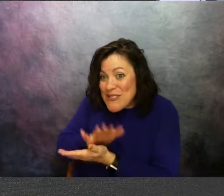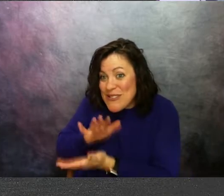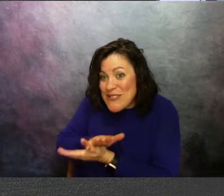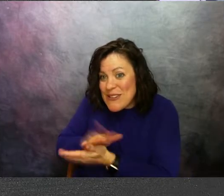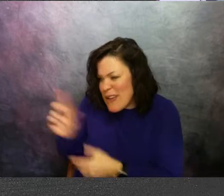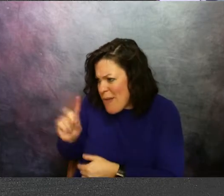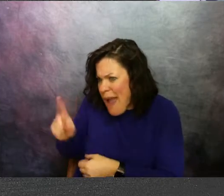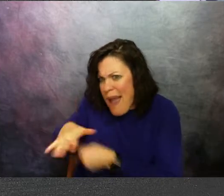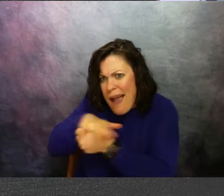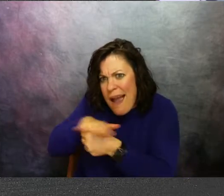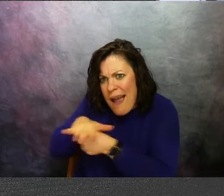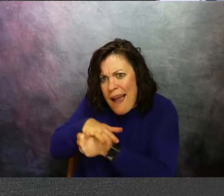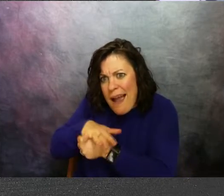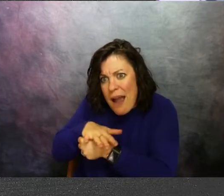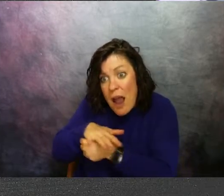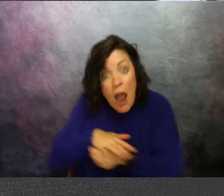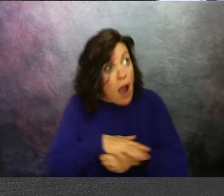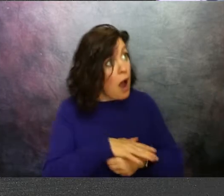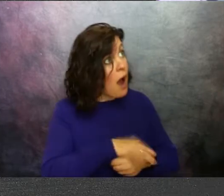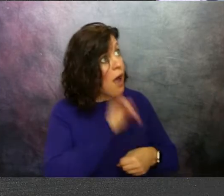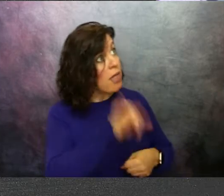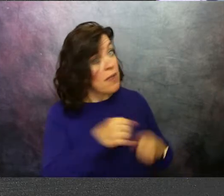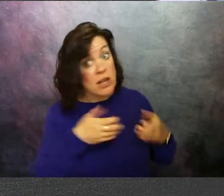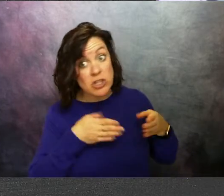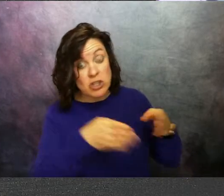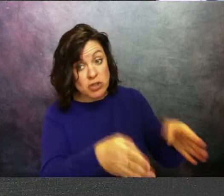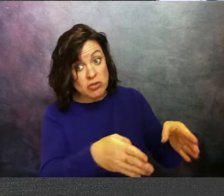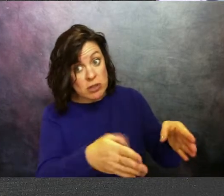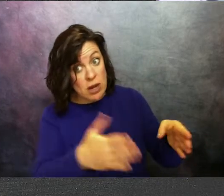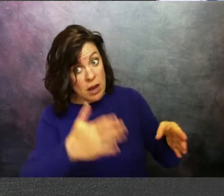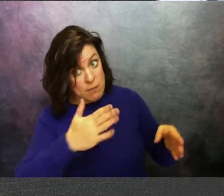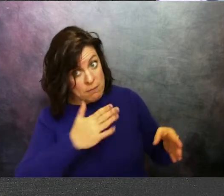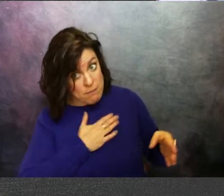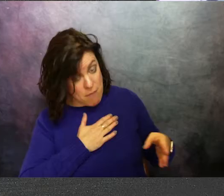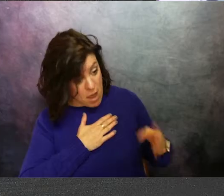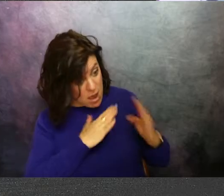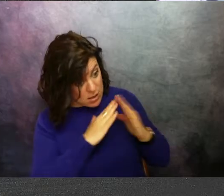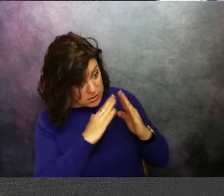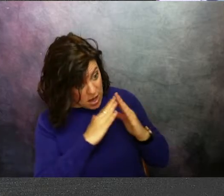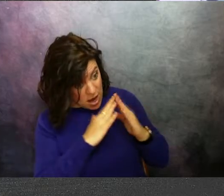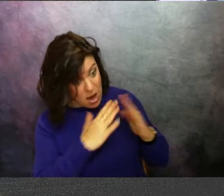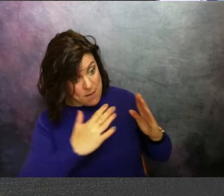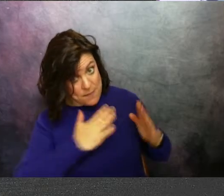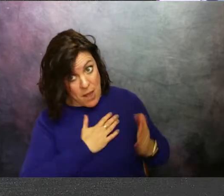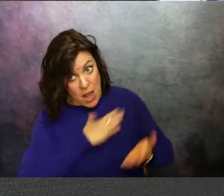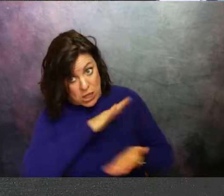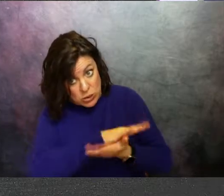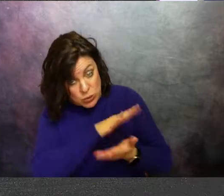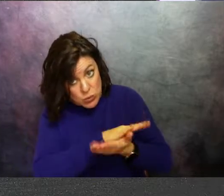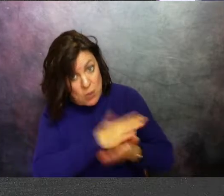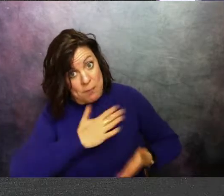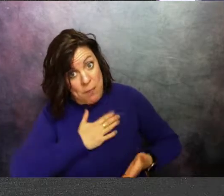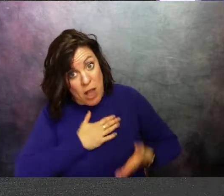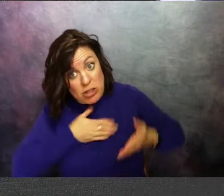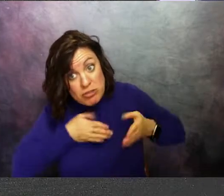Oh, and there's the street where my town and where my school is right in my town. Yeah.